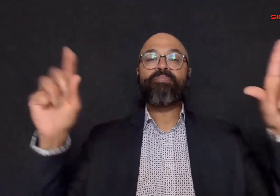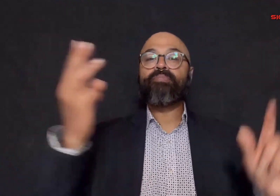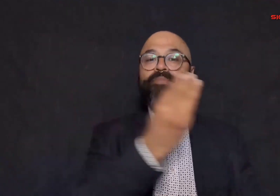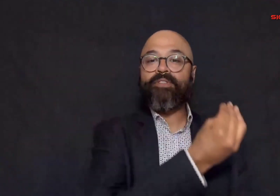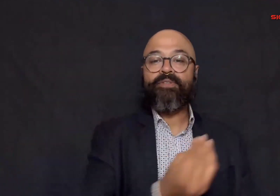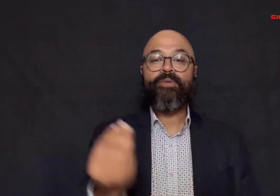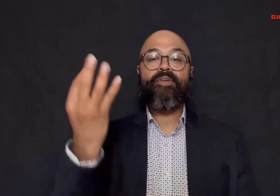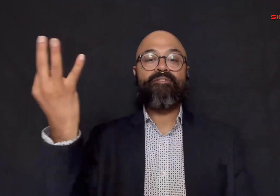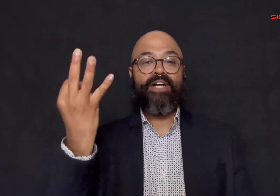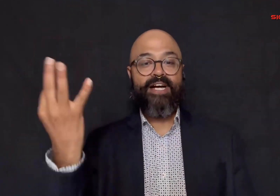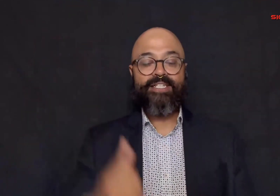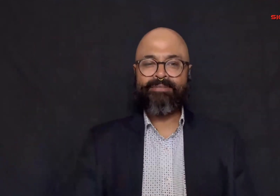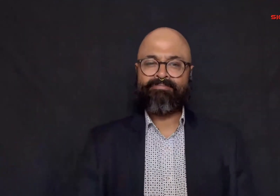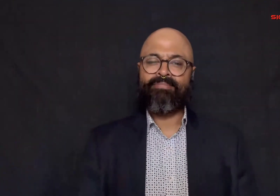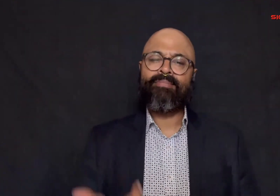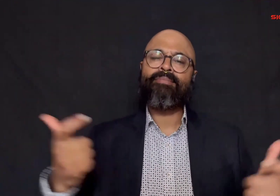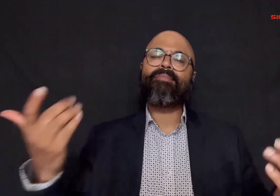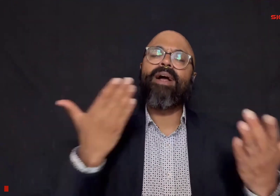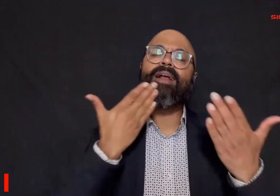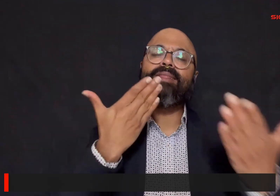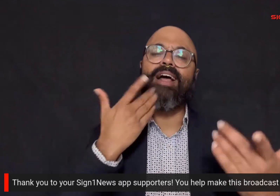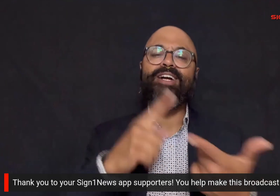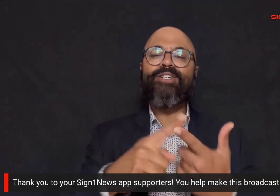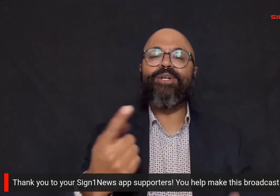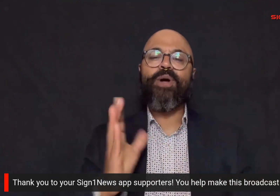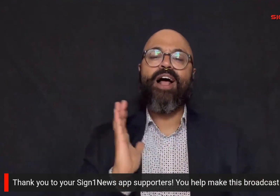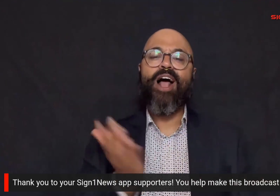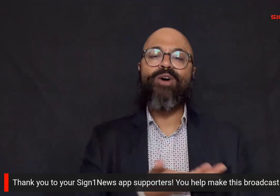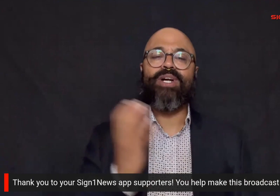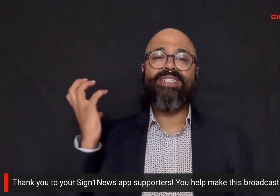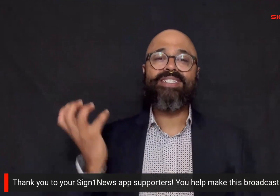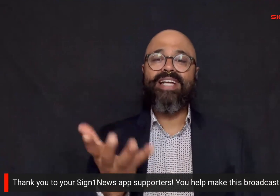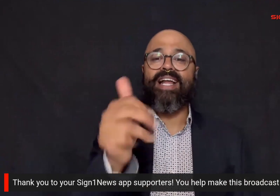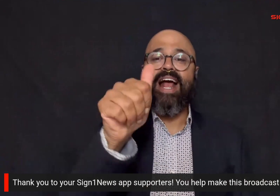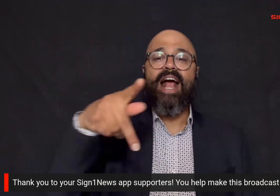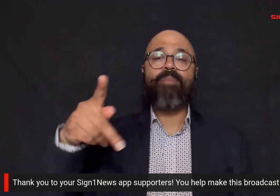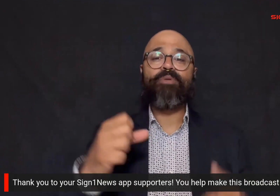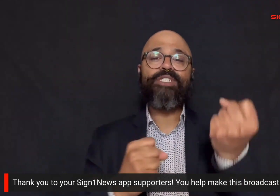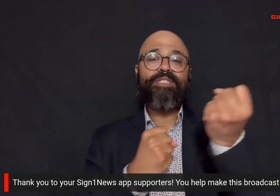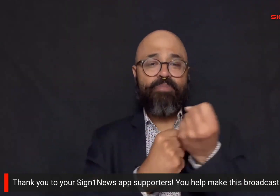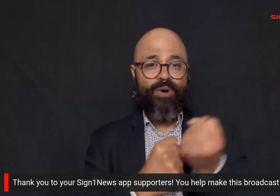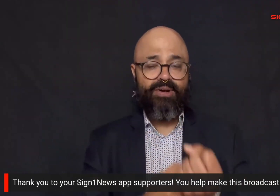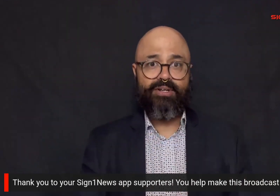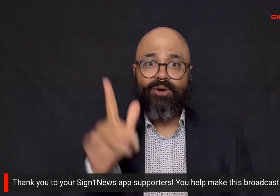through Friday a big thank you to our Sign1News app supporters you help make this broadcast happen